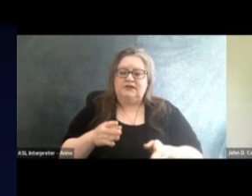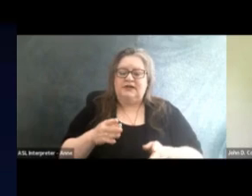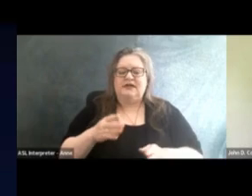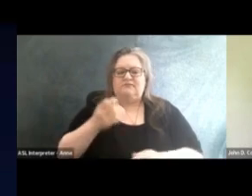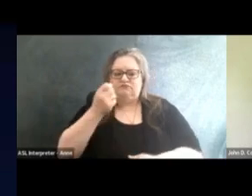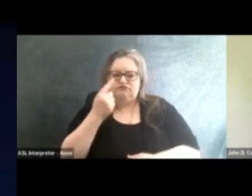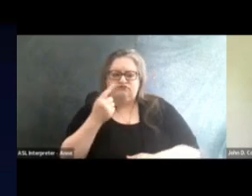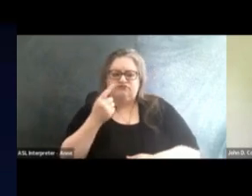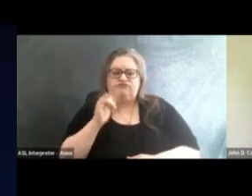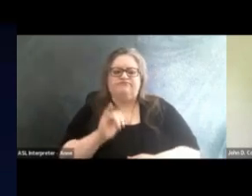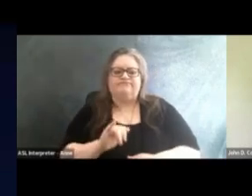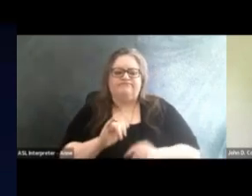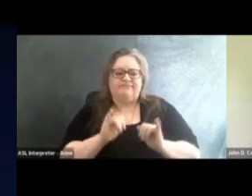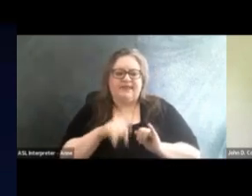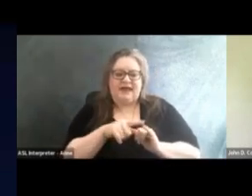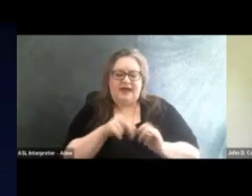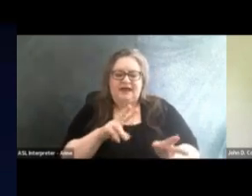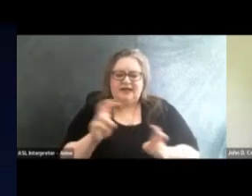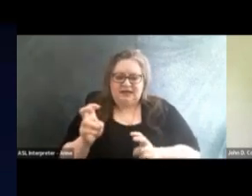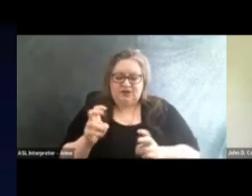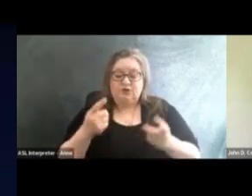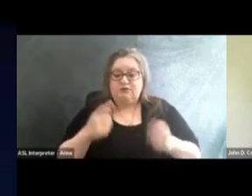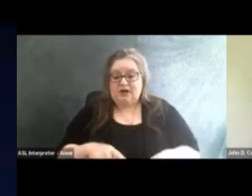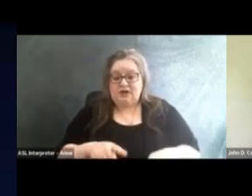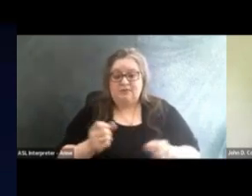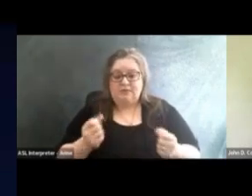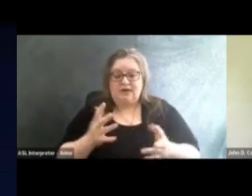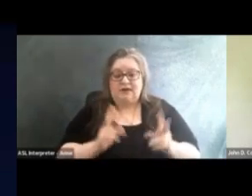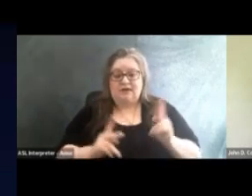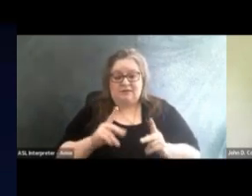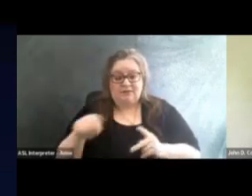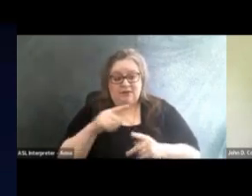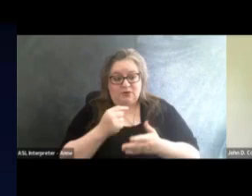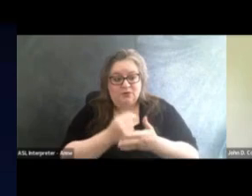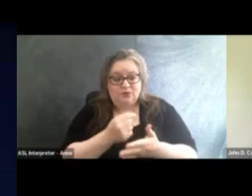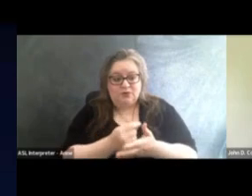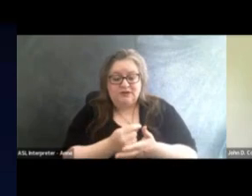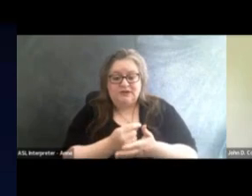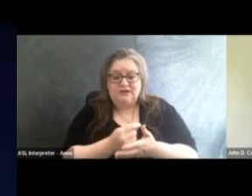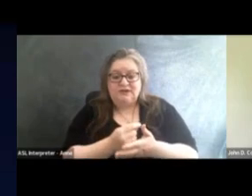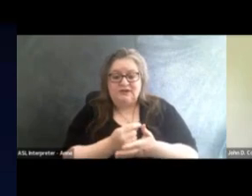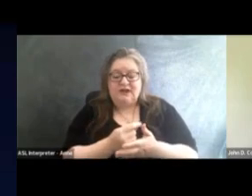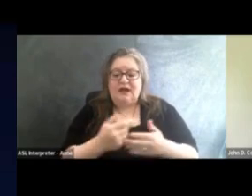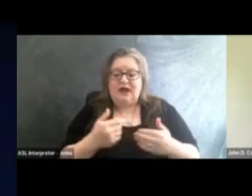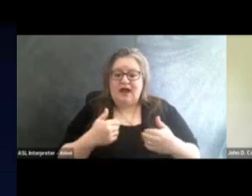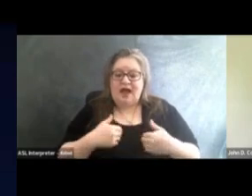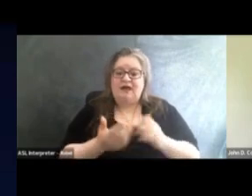this is an issue in it turns out many of the people that you treat and have the skills to